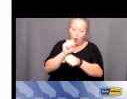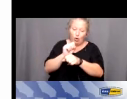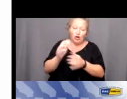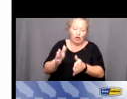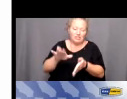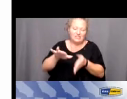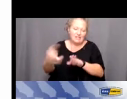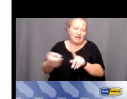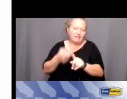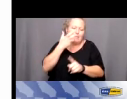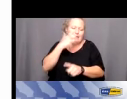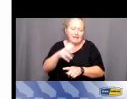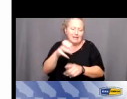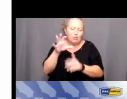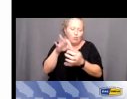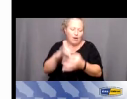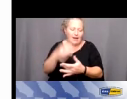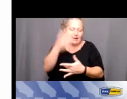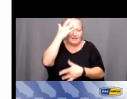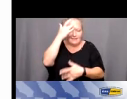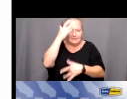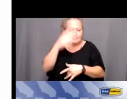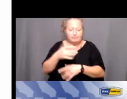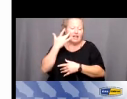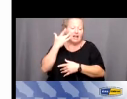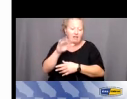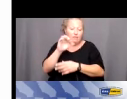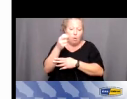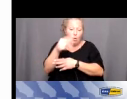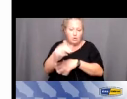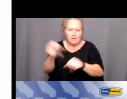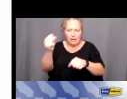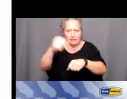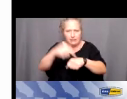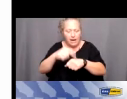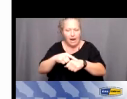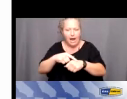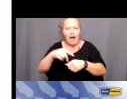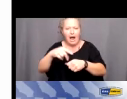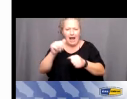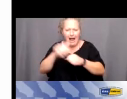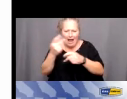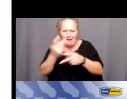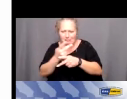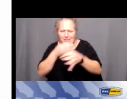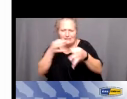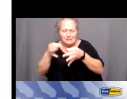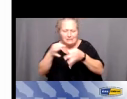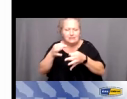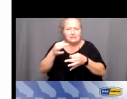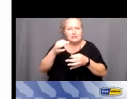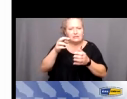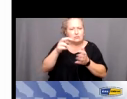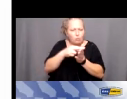It took Cal OSHA some time to figure out how to interpret our current regulations in light of the pandemic.